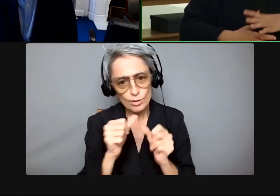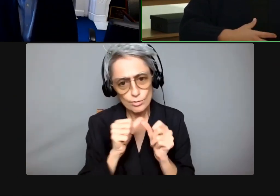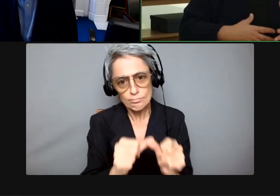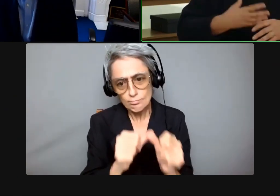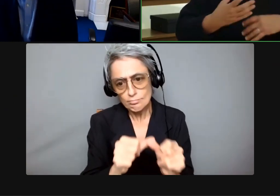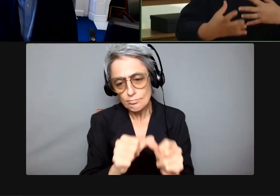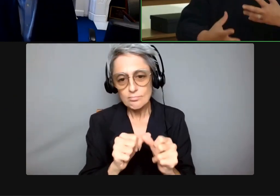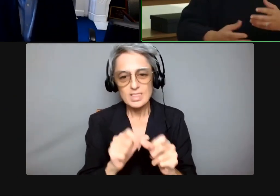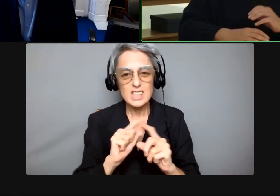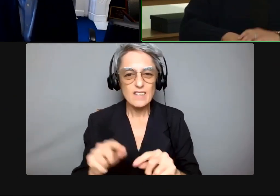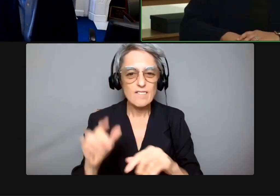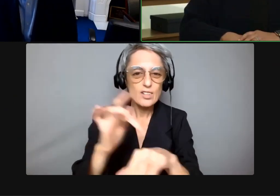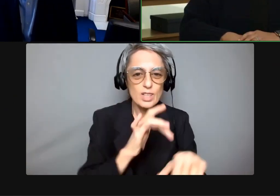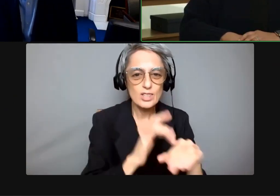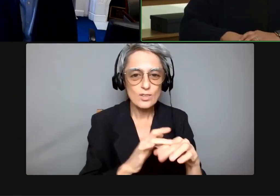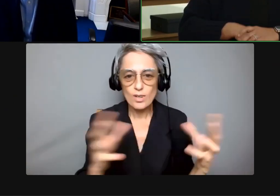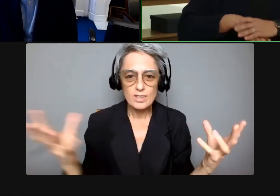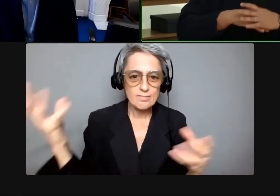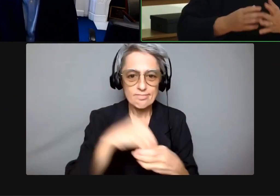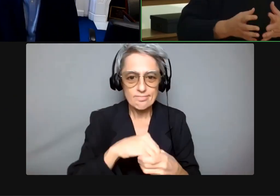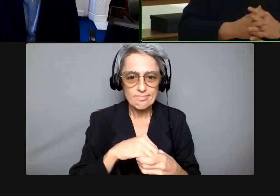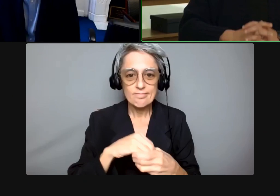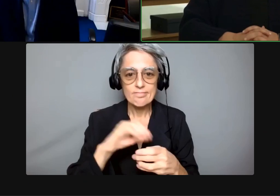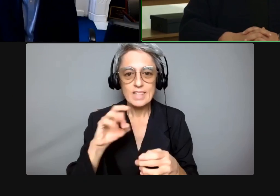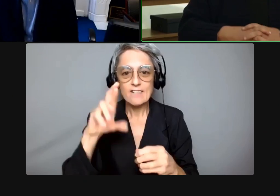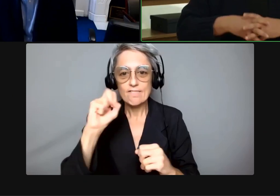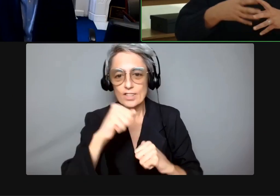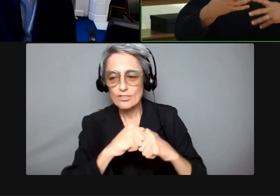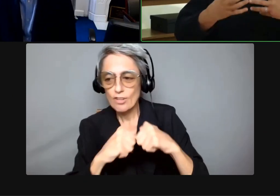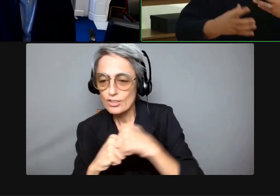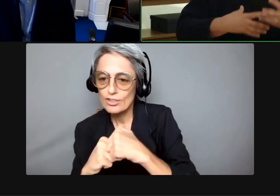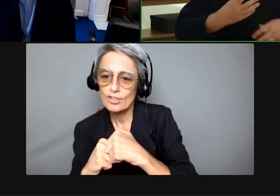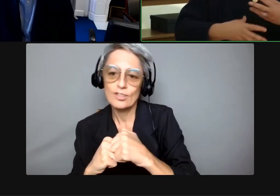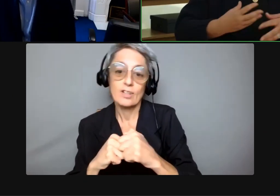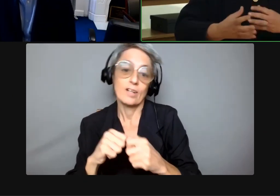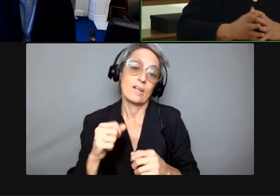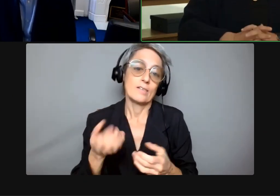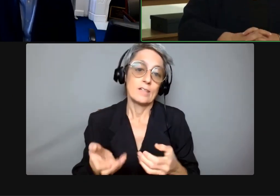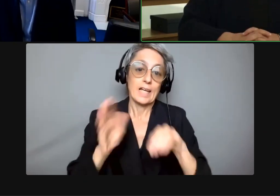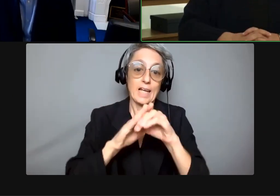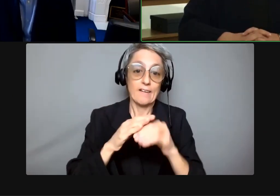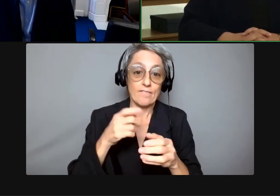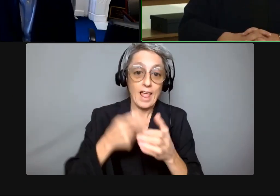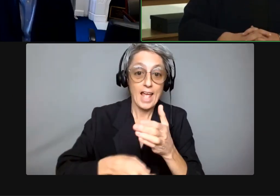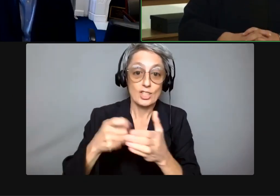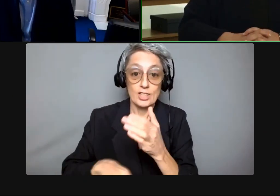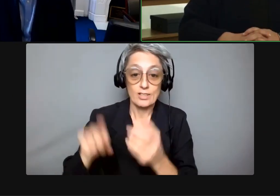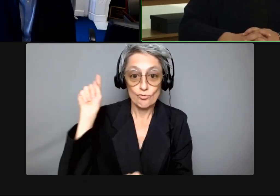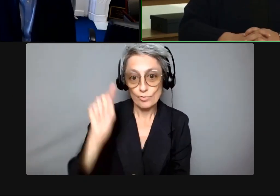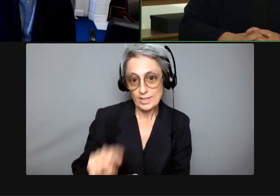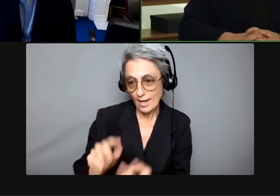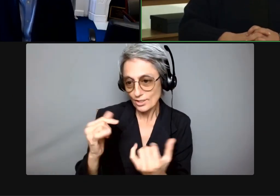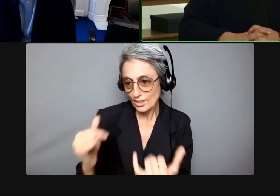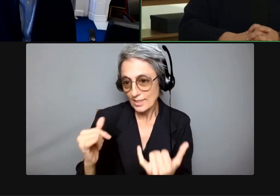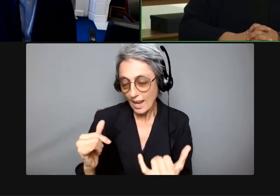from infrastructure and inflation reduction that are going to help prime the pump on the private sector side